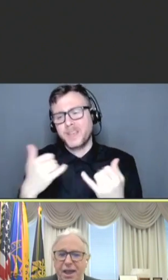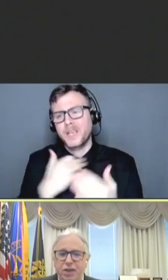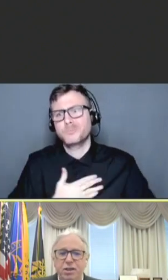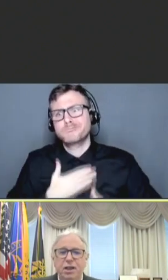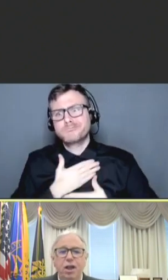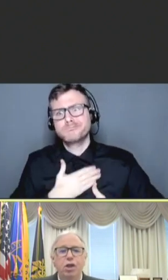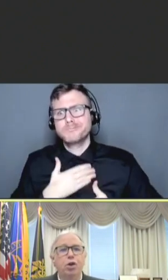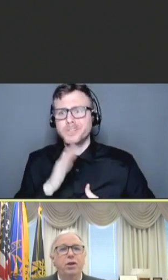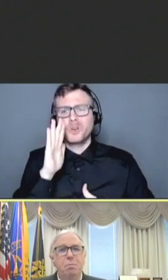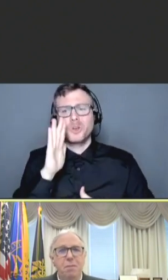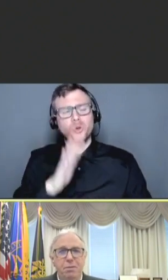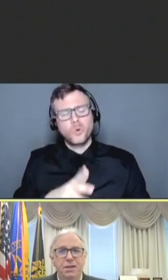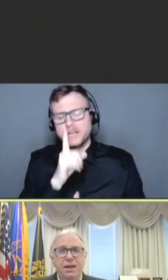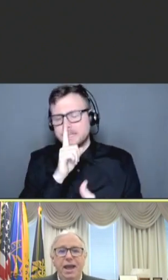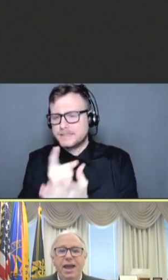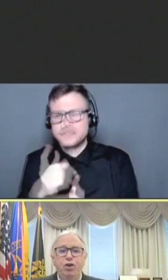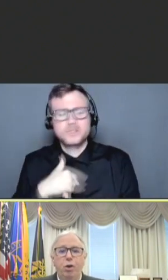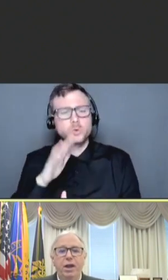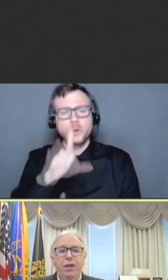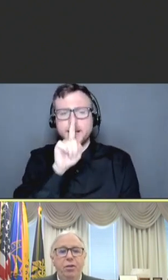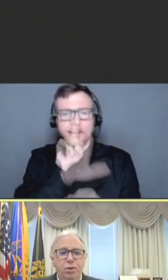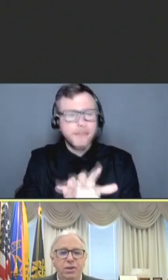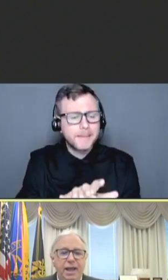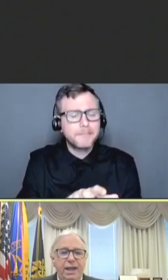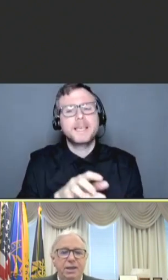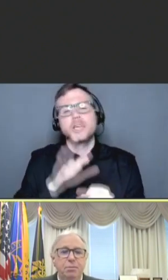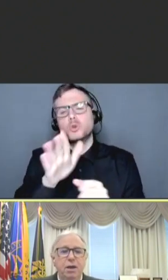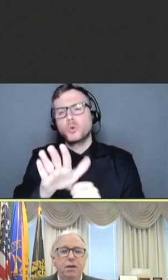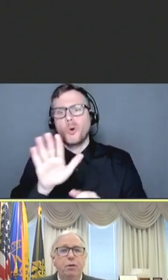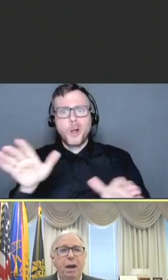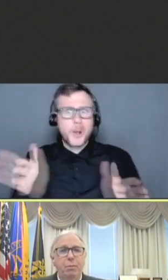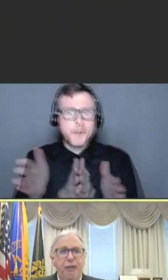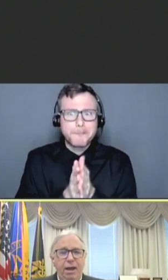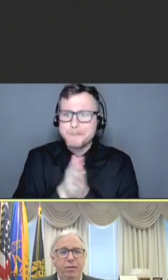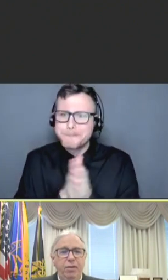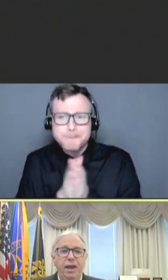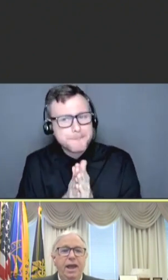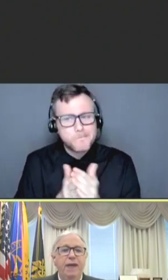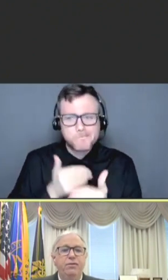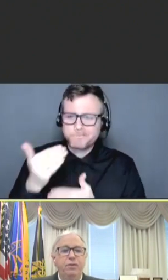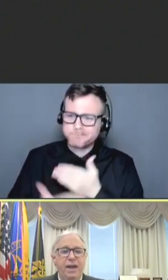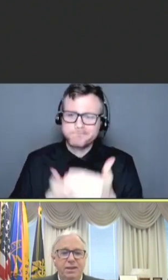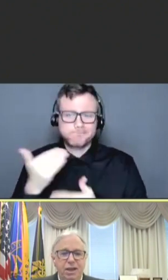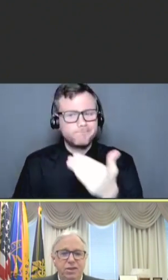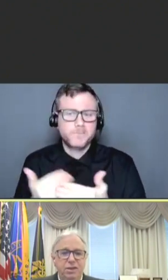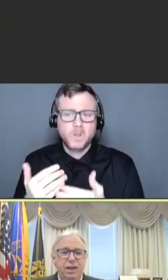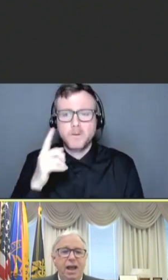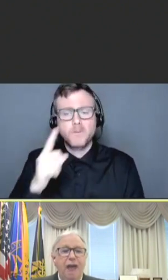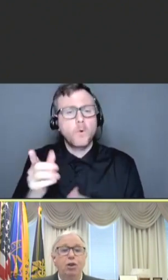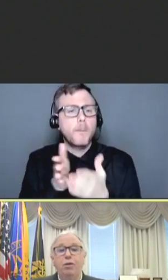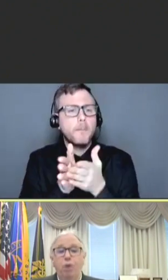dedication, your commitment, and your enthusiasm for public health and for vaccinations. I look